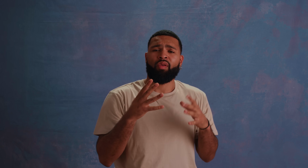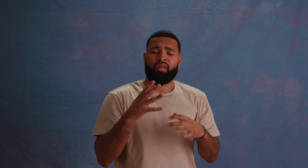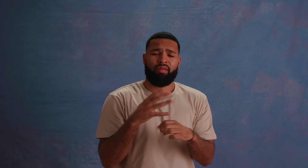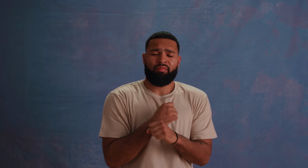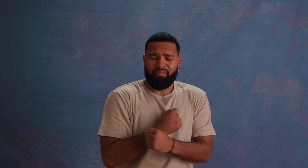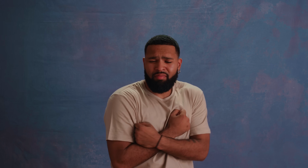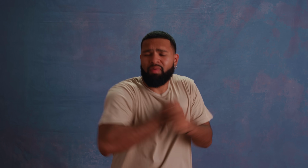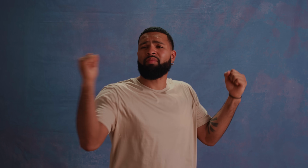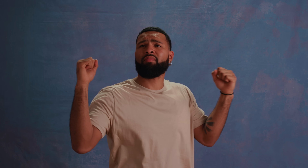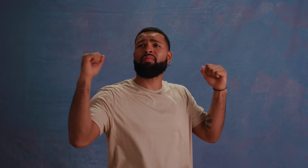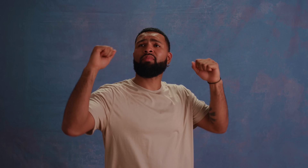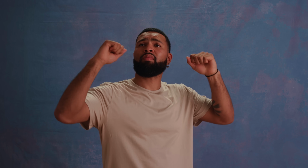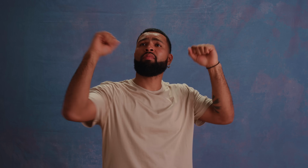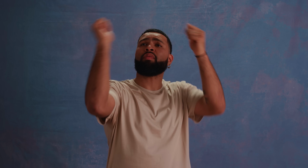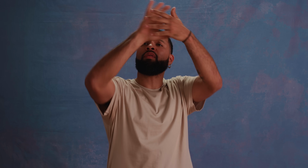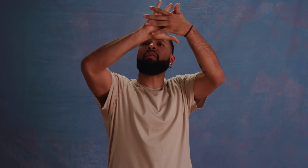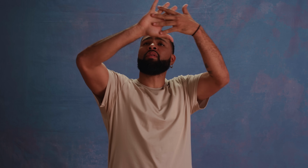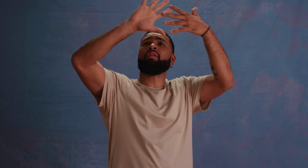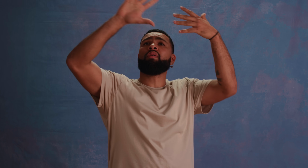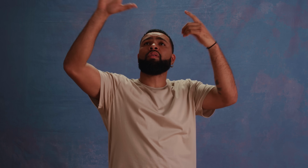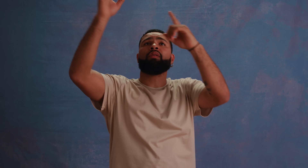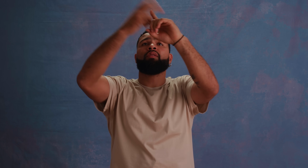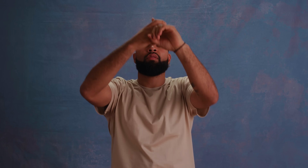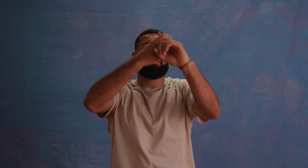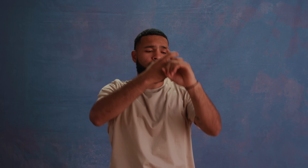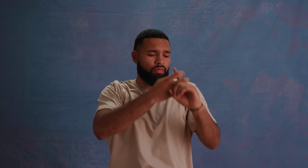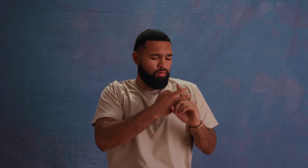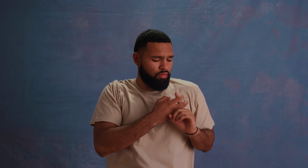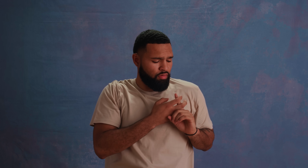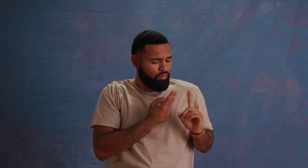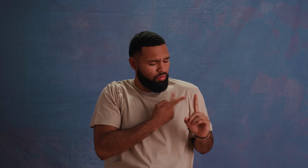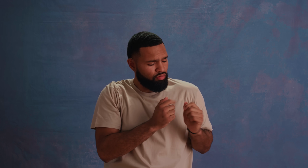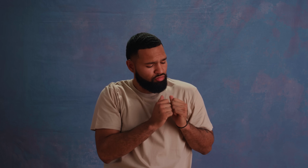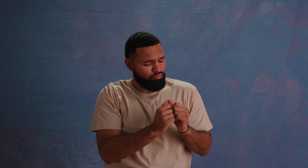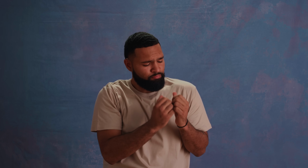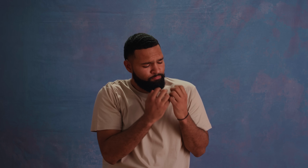you’d come over right? sky’d be falling and I’d hold you tight